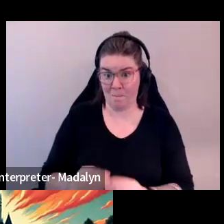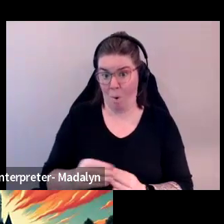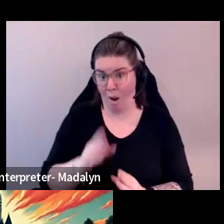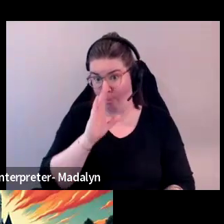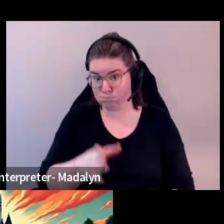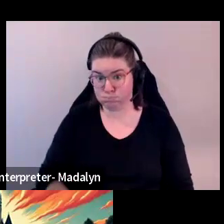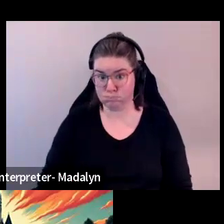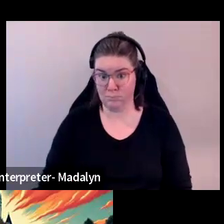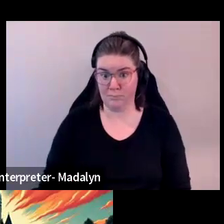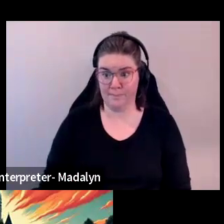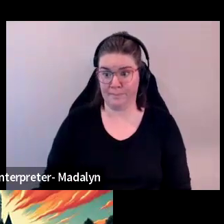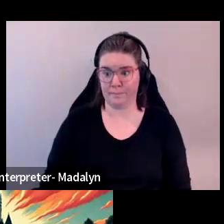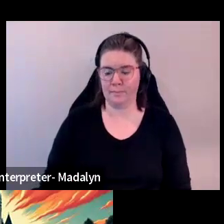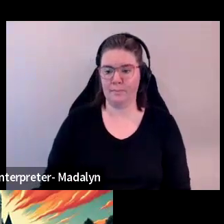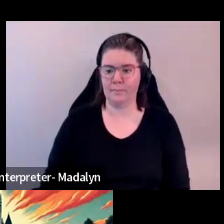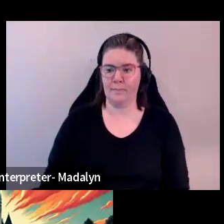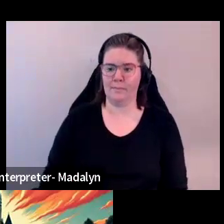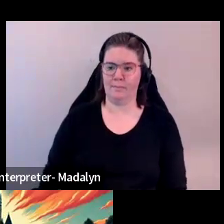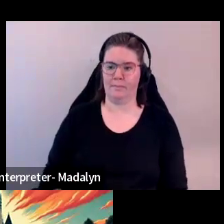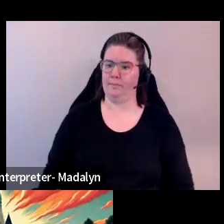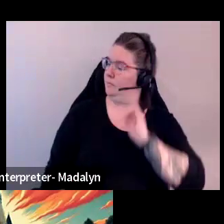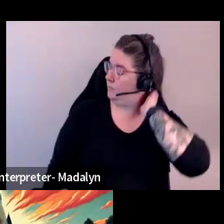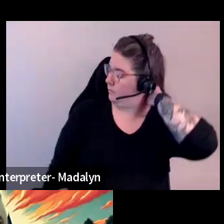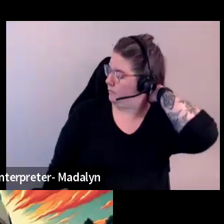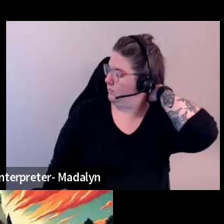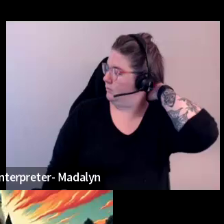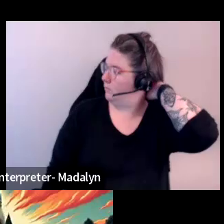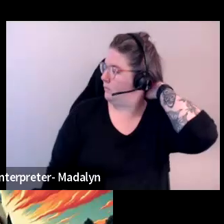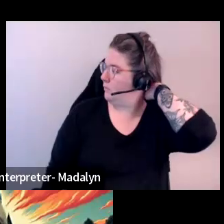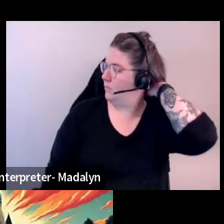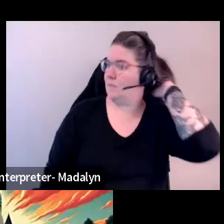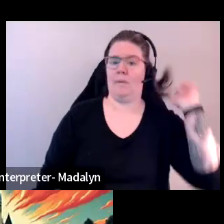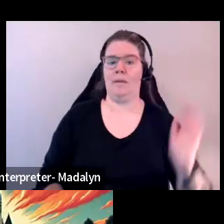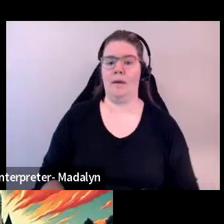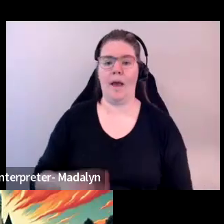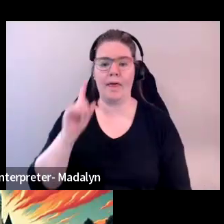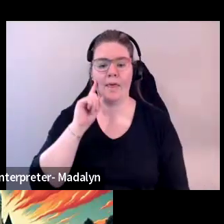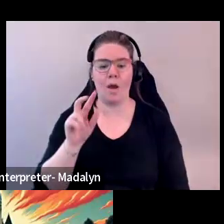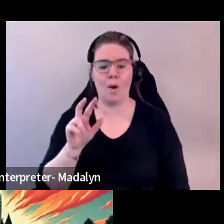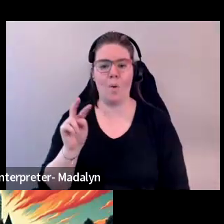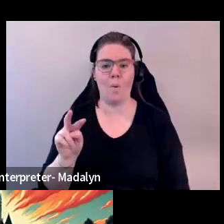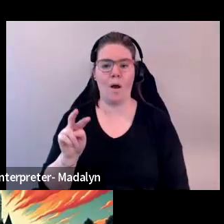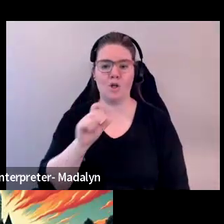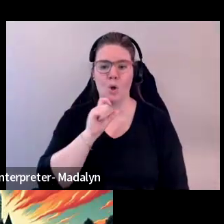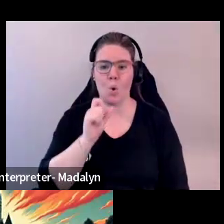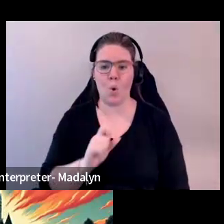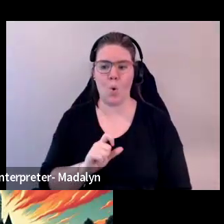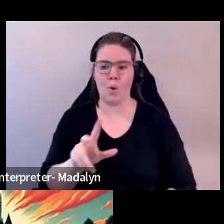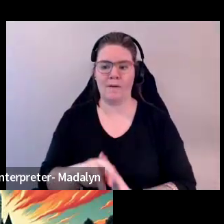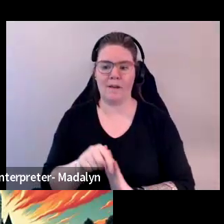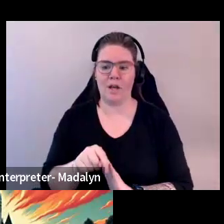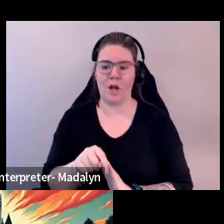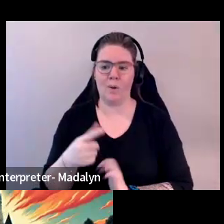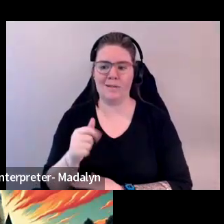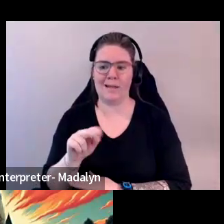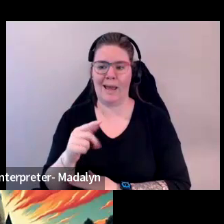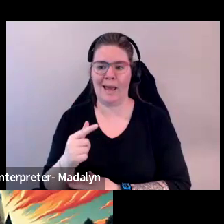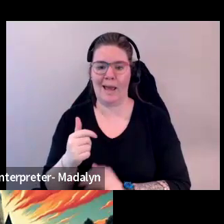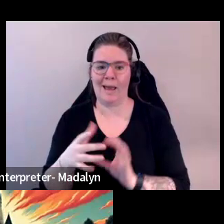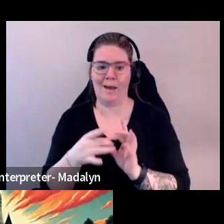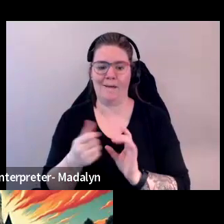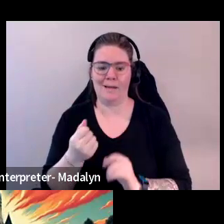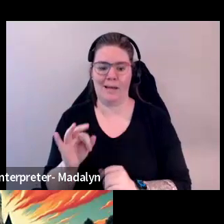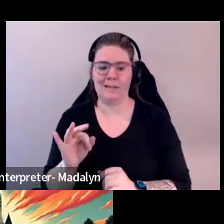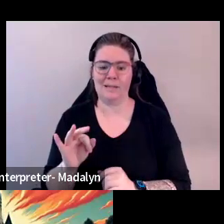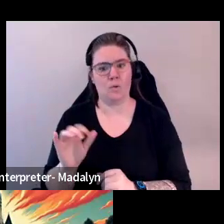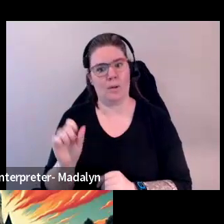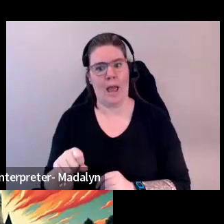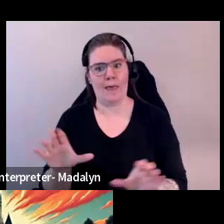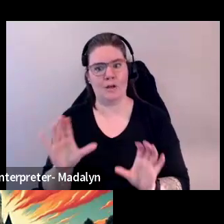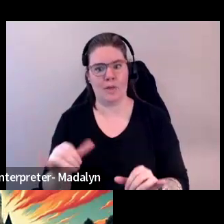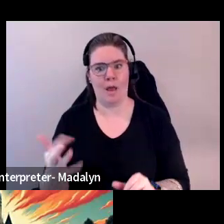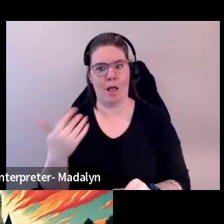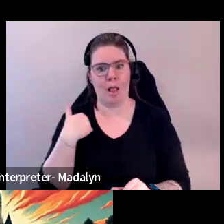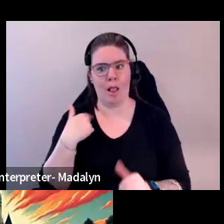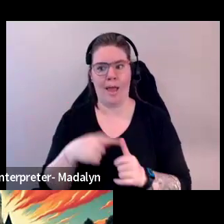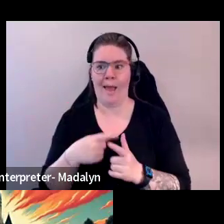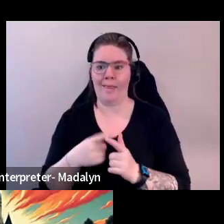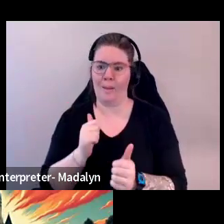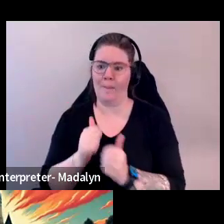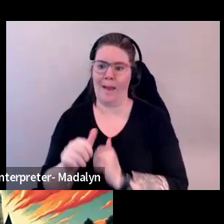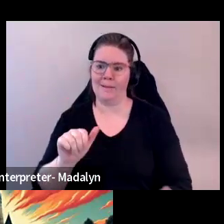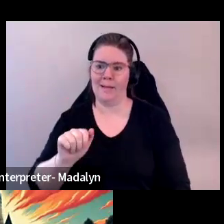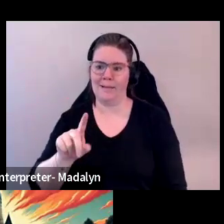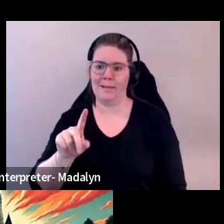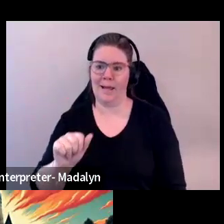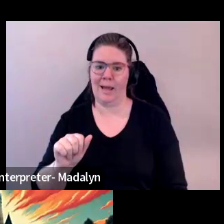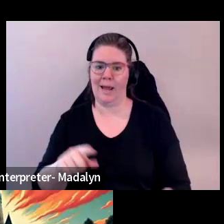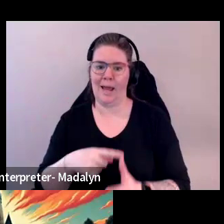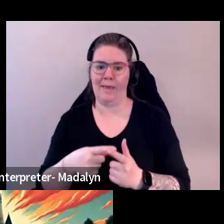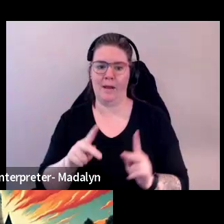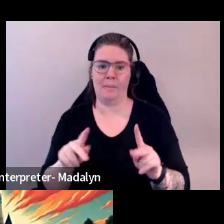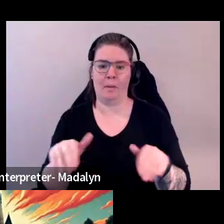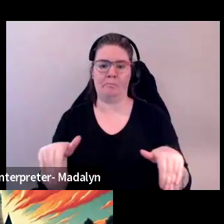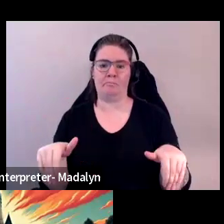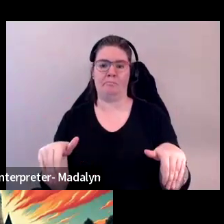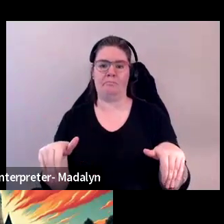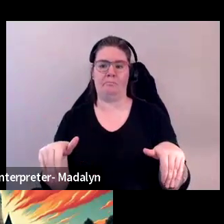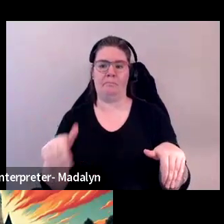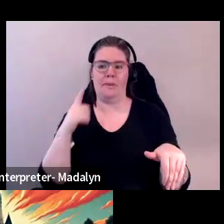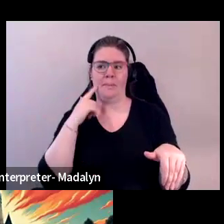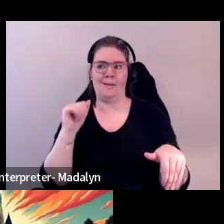Don Posh: Just just the way I I think that watching some of the old adapt videos and watching the gang of 19 and how things were done. Well, yeah, it was done that way. Then the Ada was passed, and everybody kind of like sat back because the Ada was passed. And